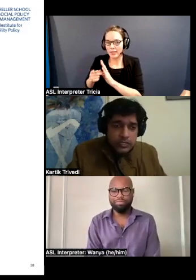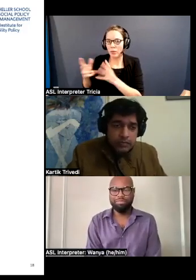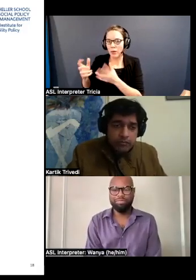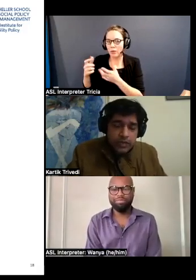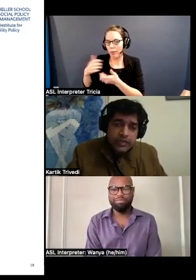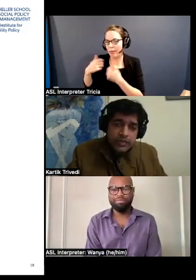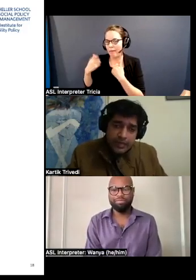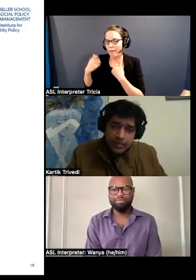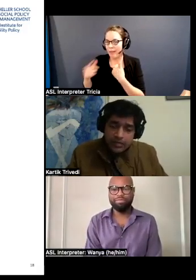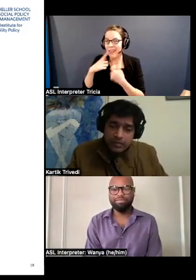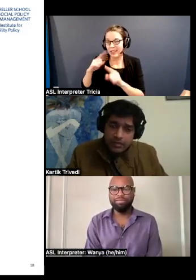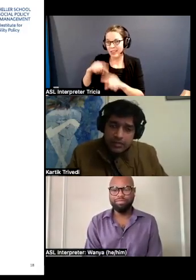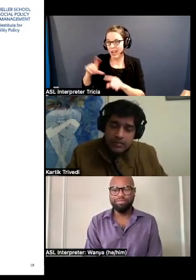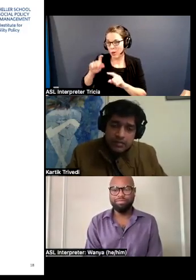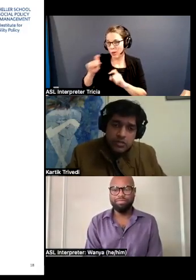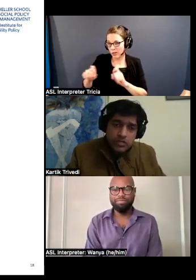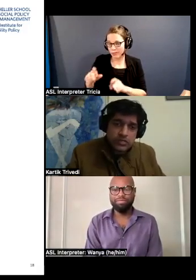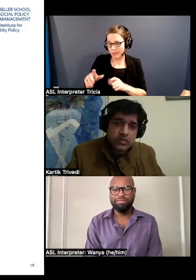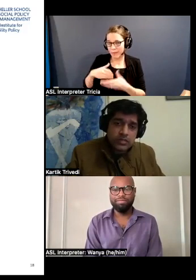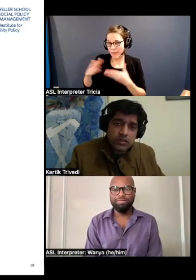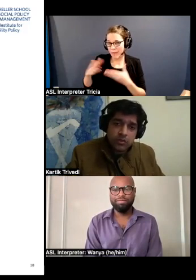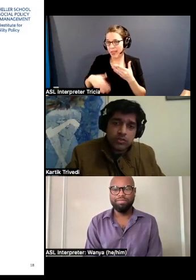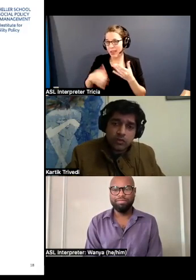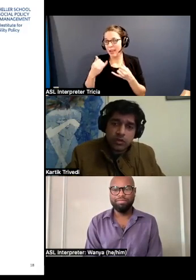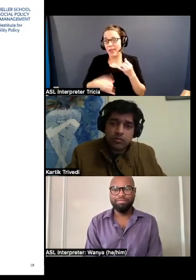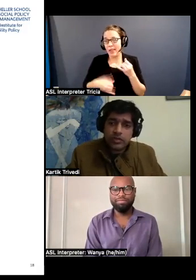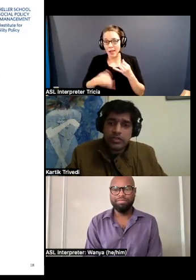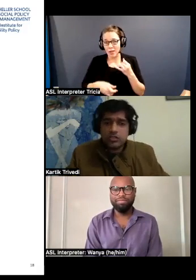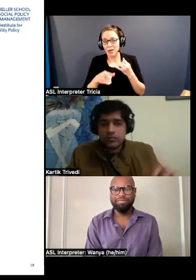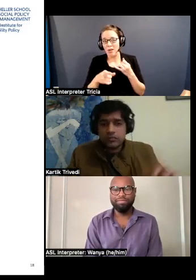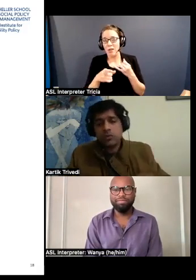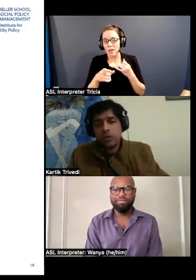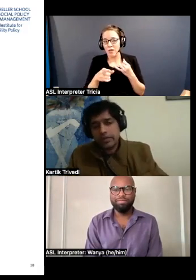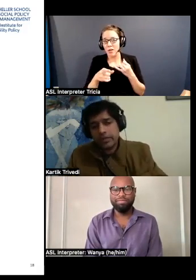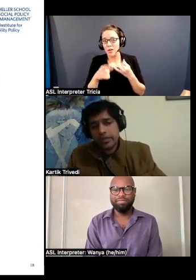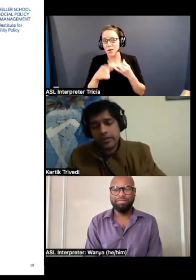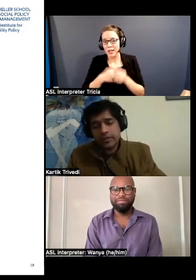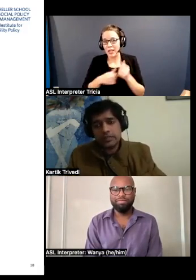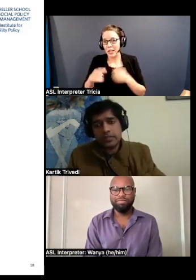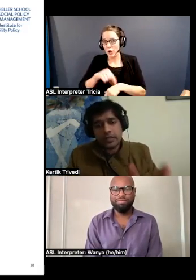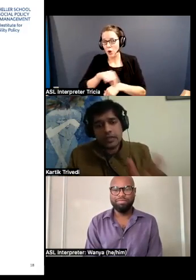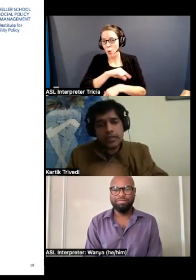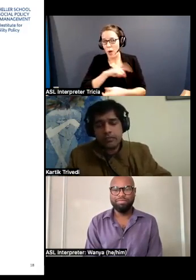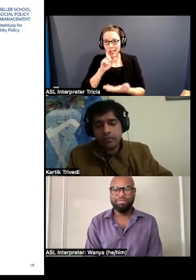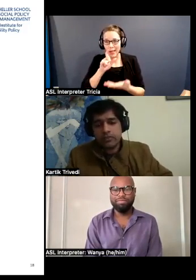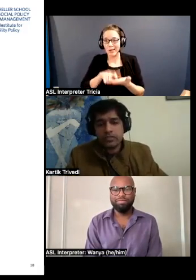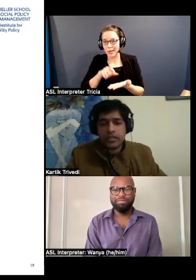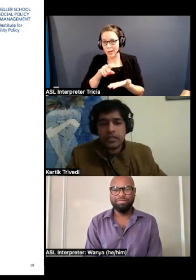Then finally, the analytical method, as I mentioned, is a logictmodel for each of these quality indicators. And then we adjust that for